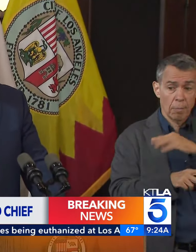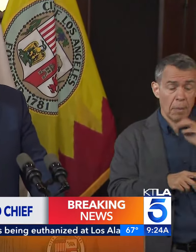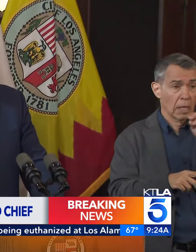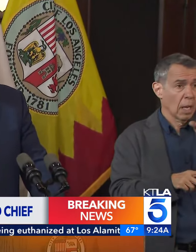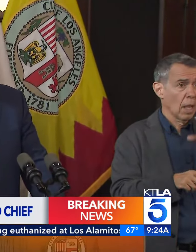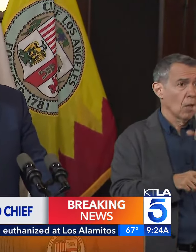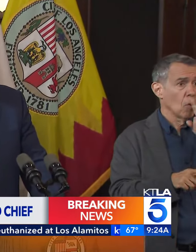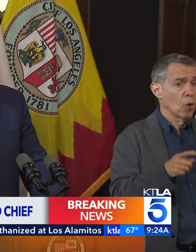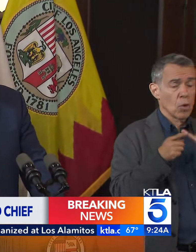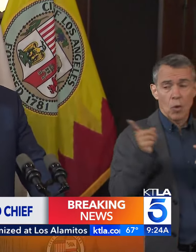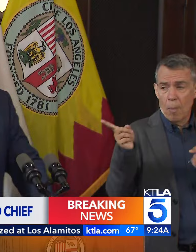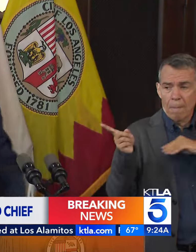YOU THANK YOU.